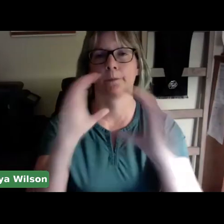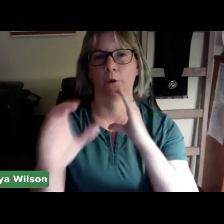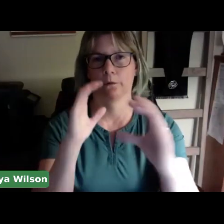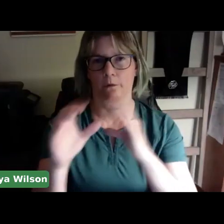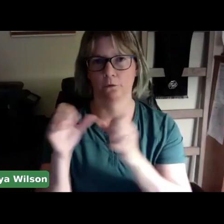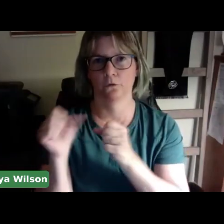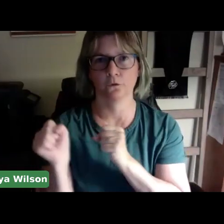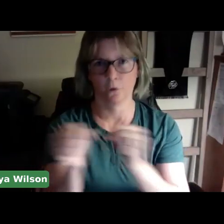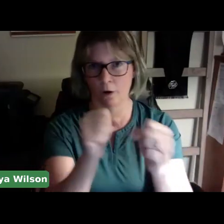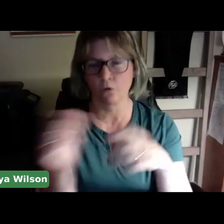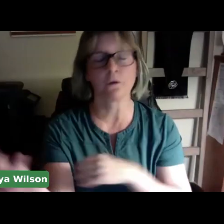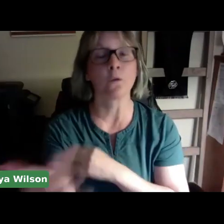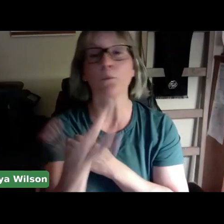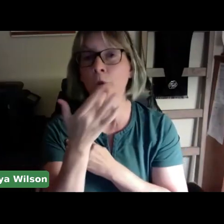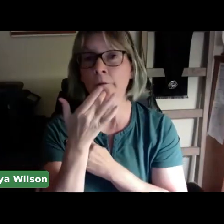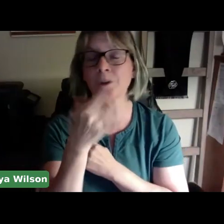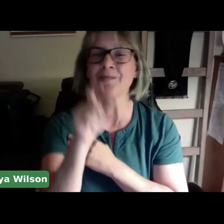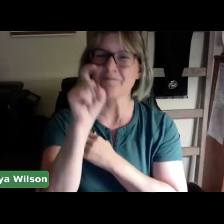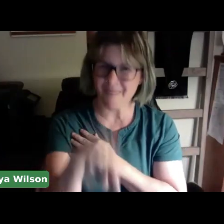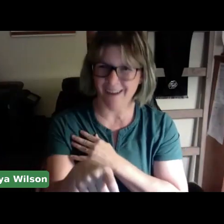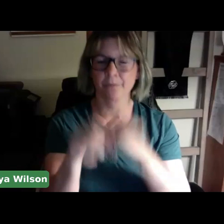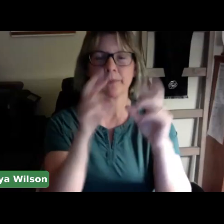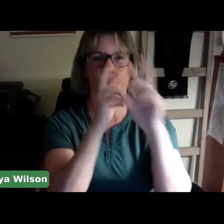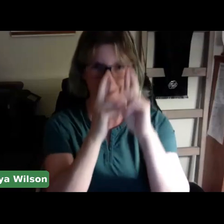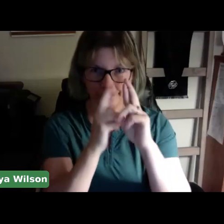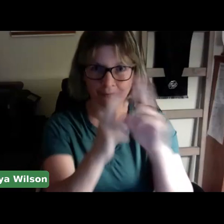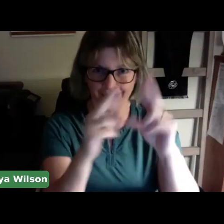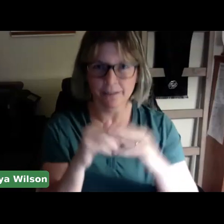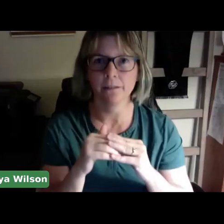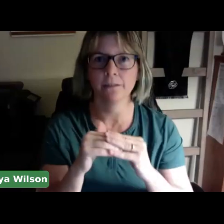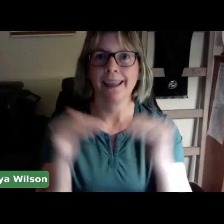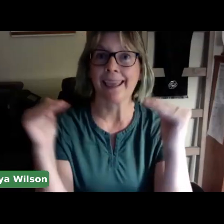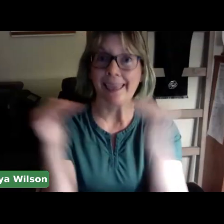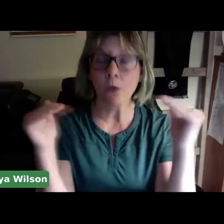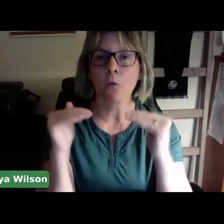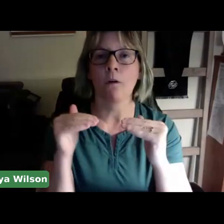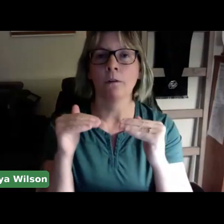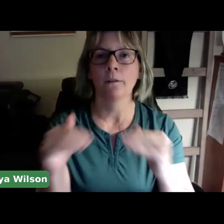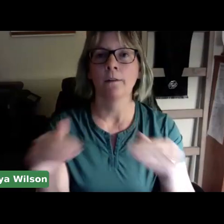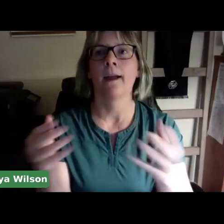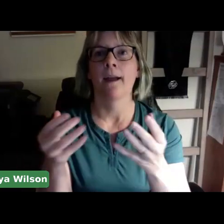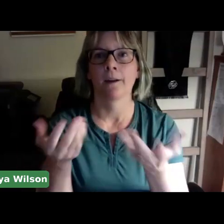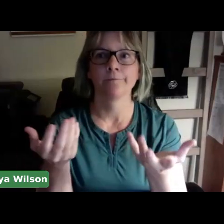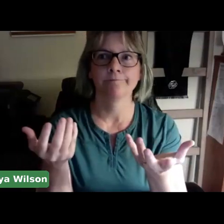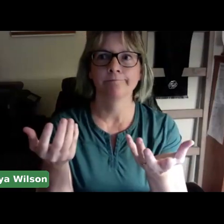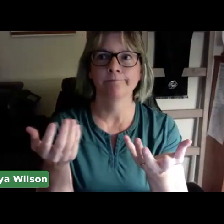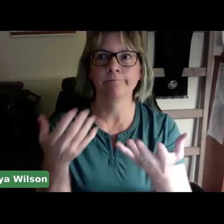But I think it's really important to know. All communication preferences should be respected